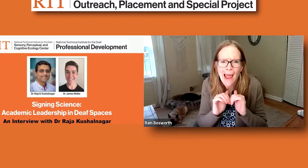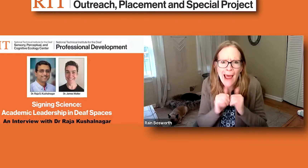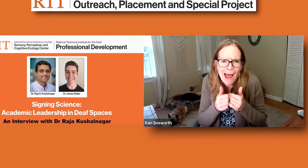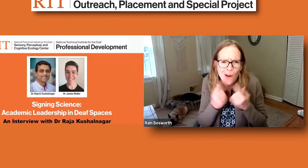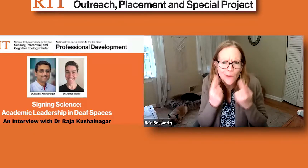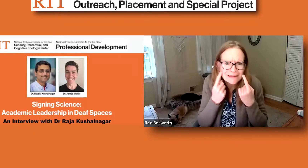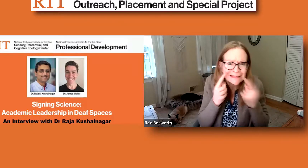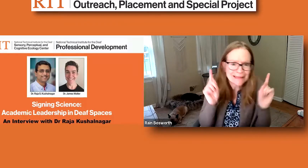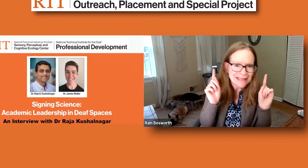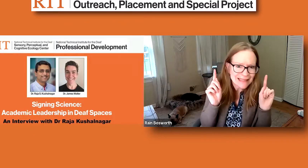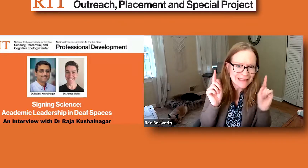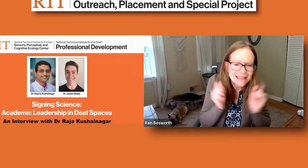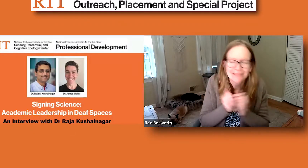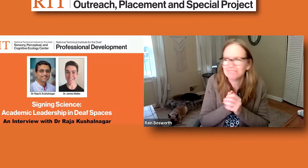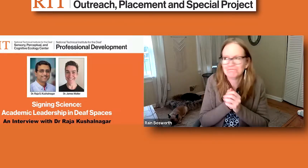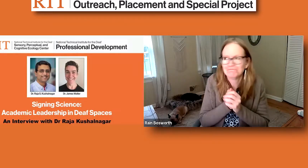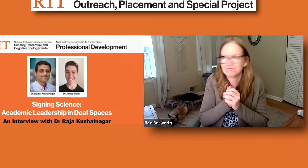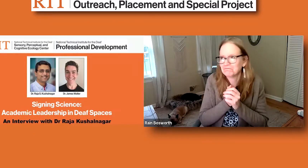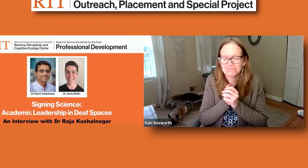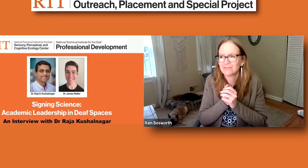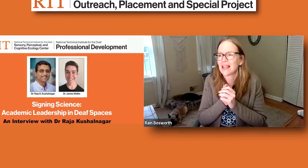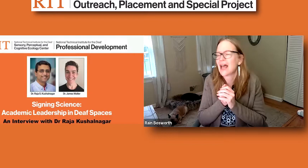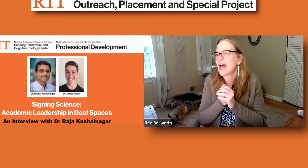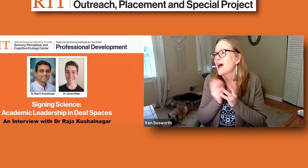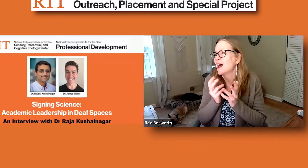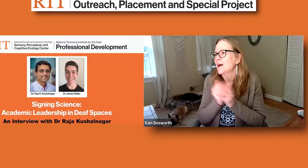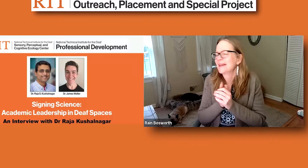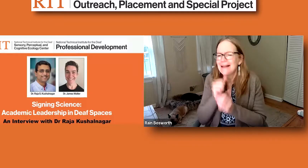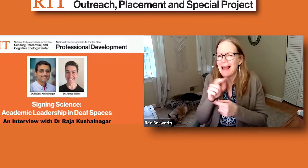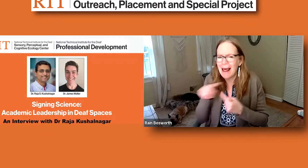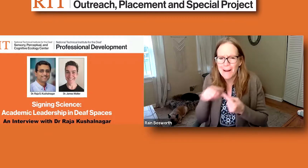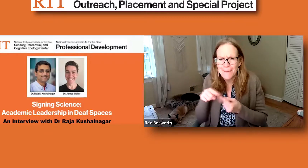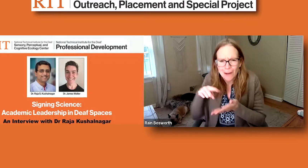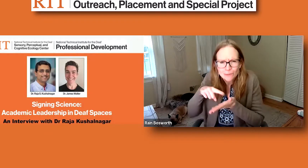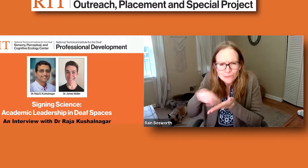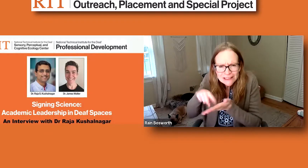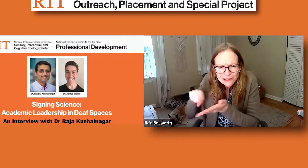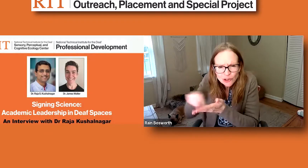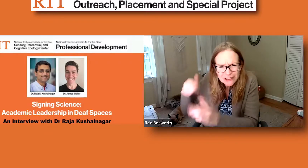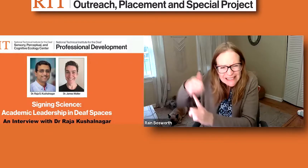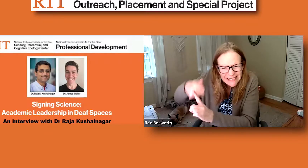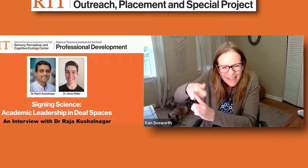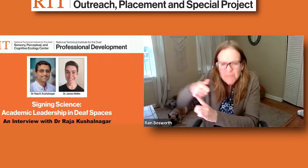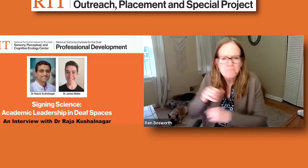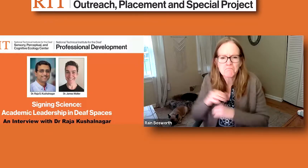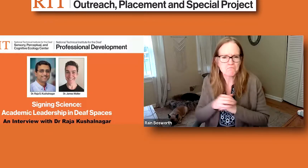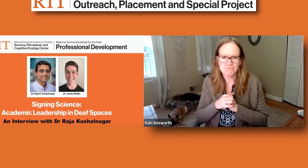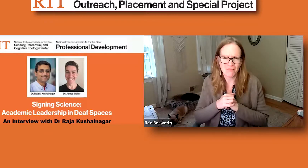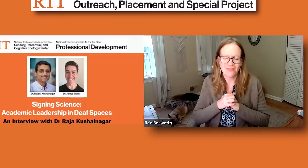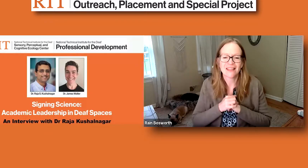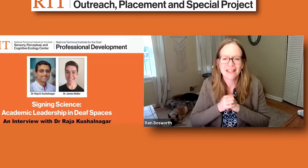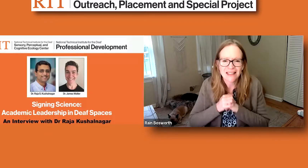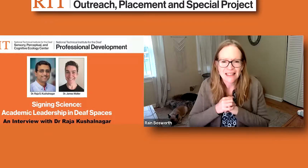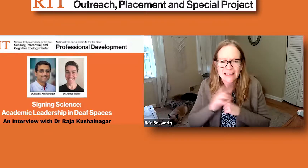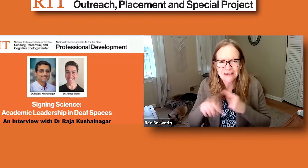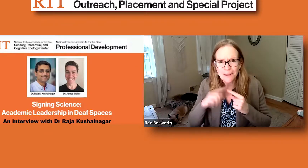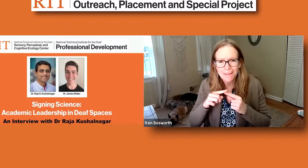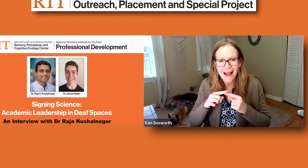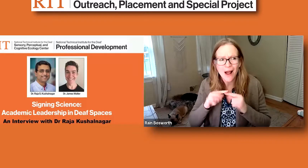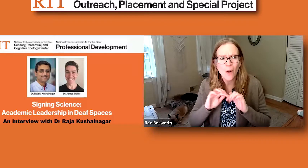With these lectures is not to talk. About. How to succeed, and it's not about the research itself either.